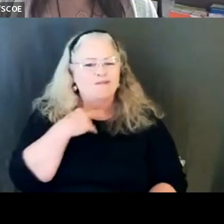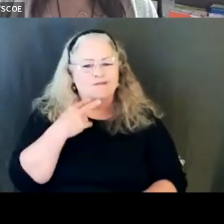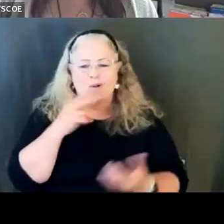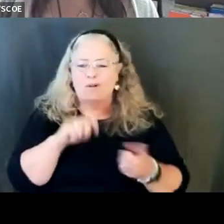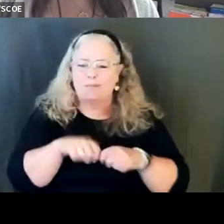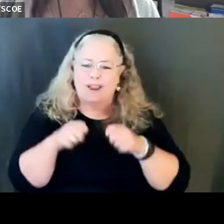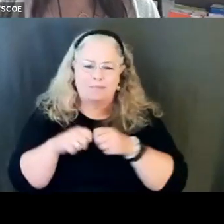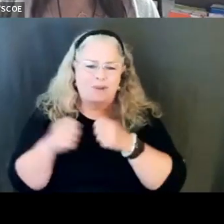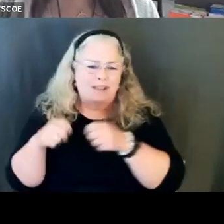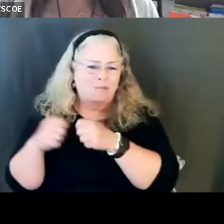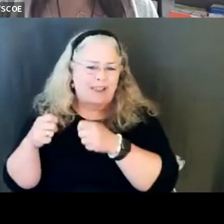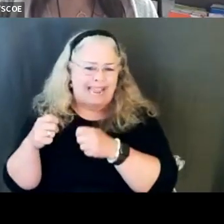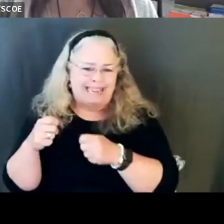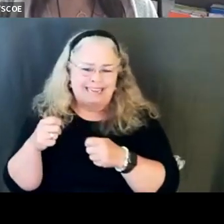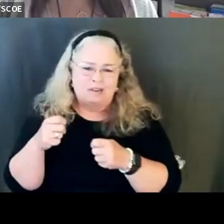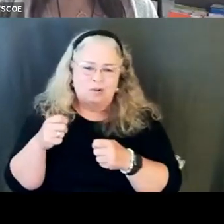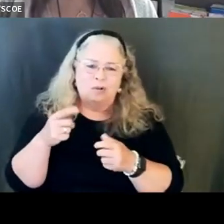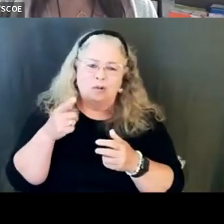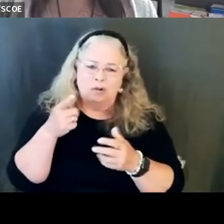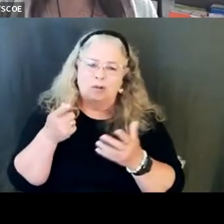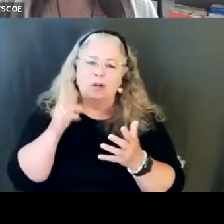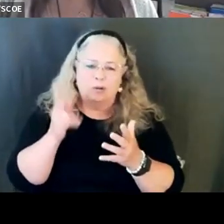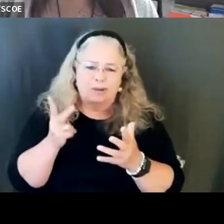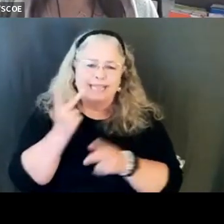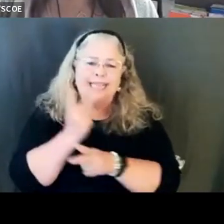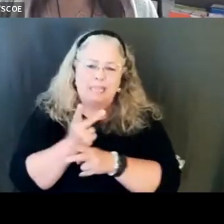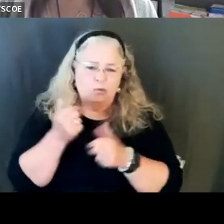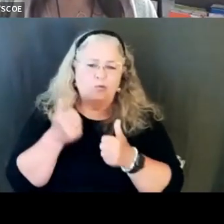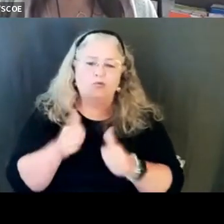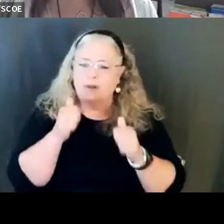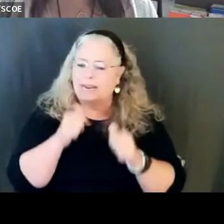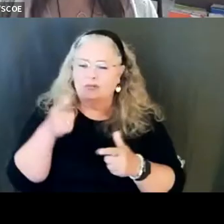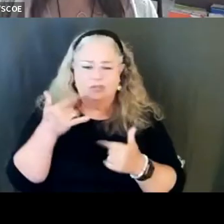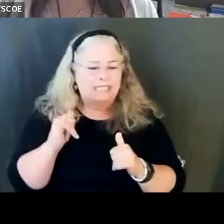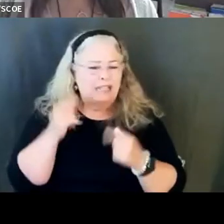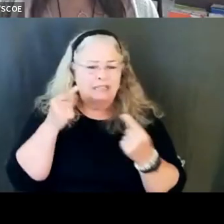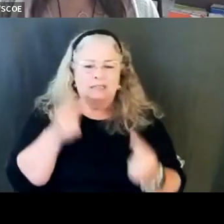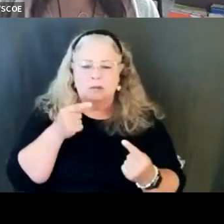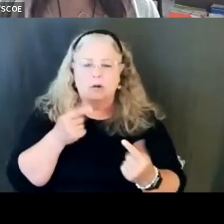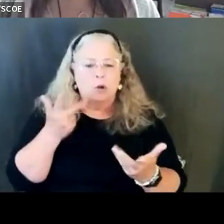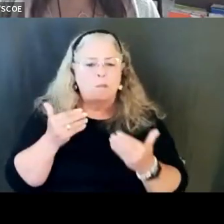bit. So maybe yeah we can keep trying and then if you're still breaking up I might move on to Doug